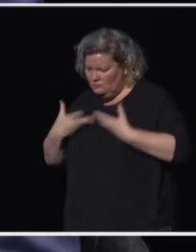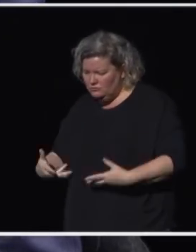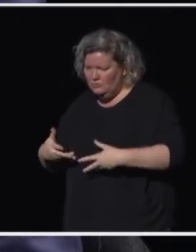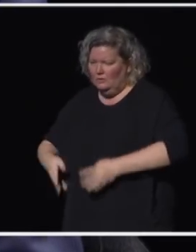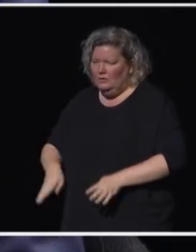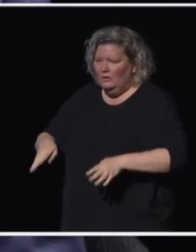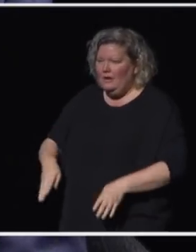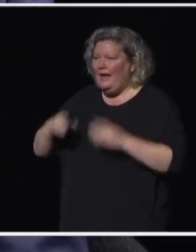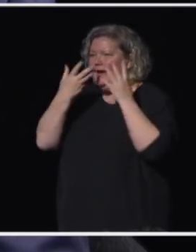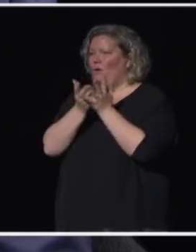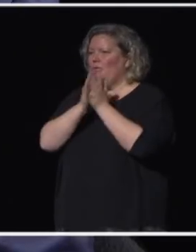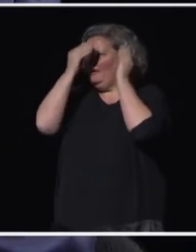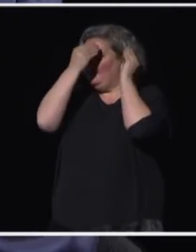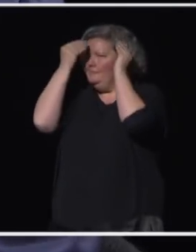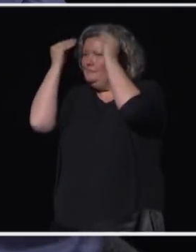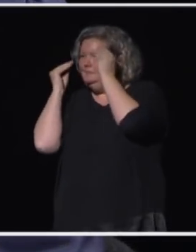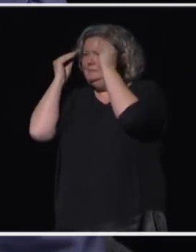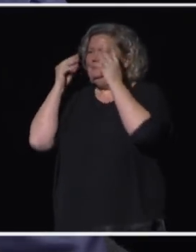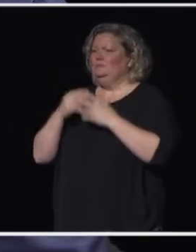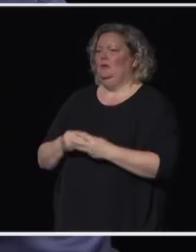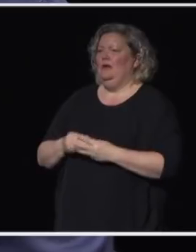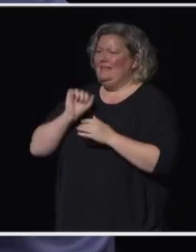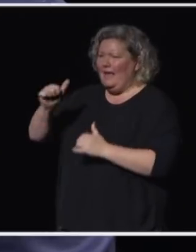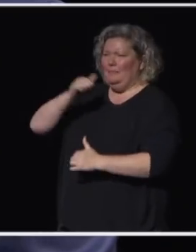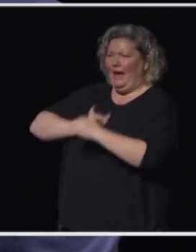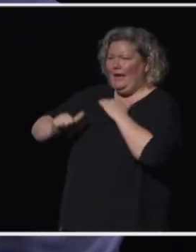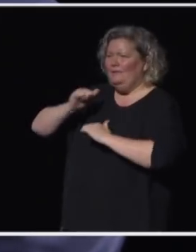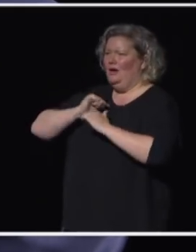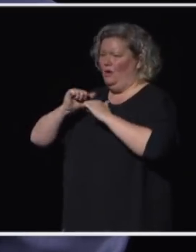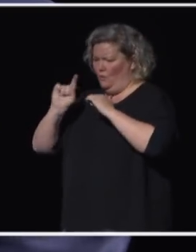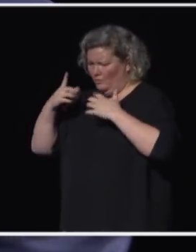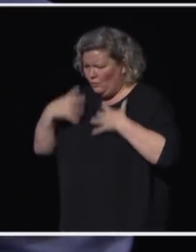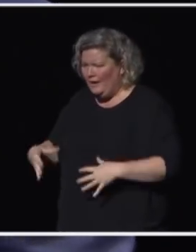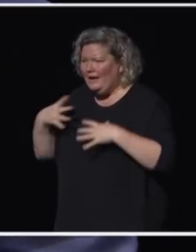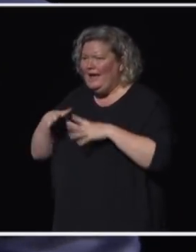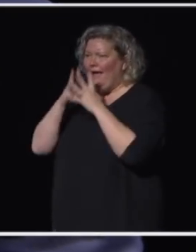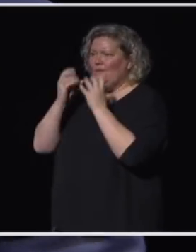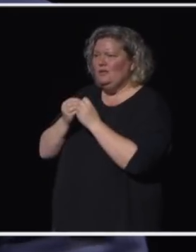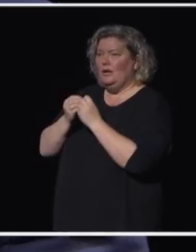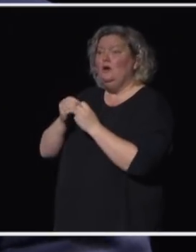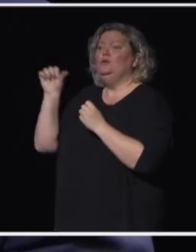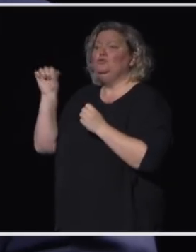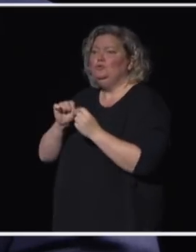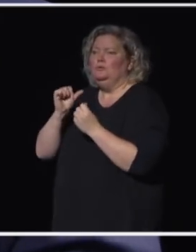of their baseball caps, a catalogue of behaviours and garments enlisted to inspire the belief that these boys were